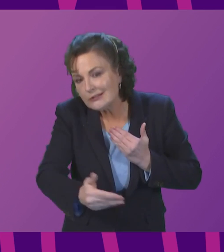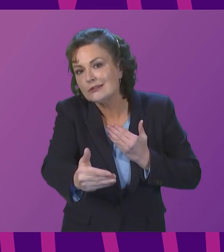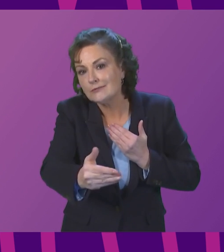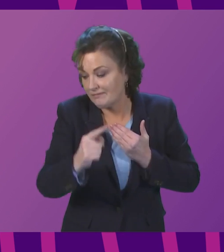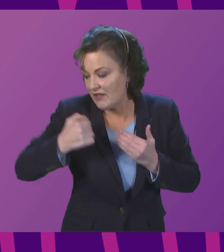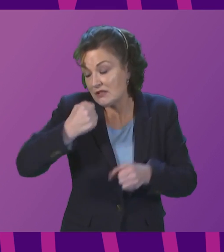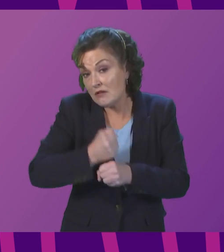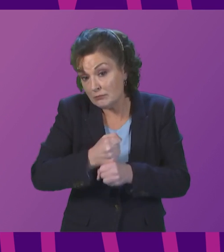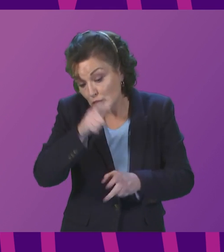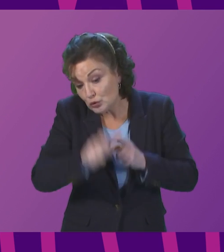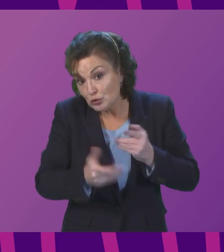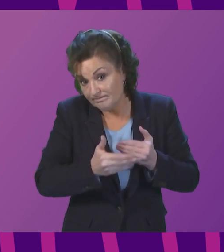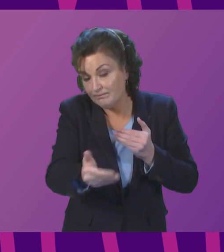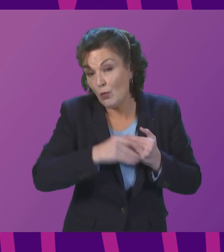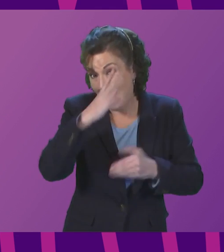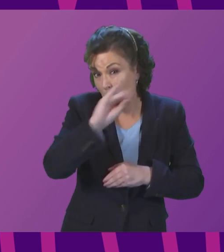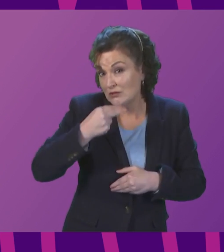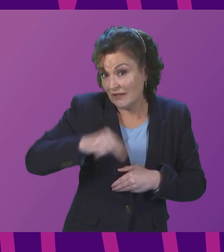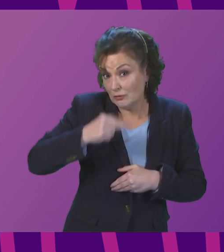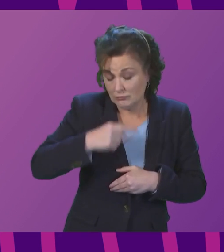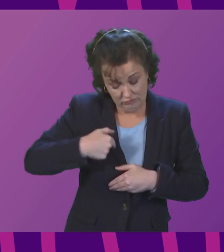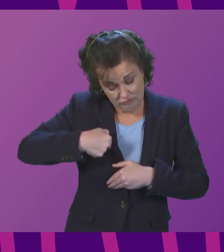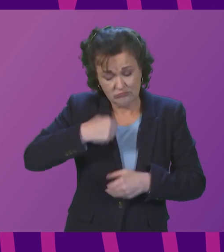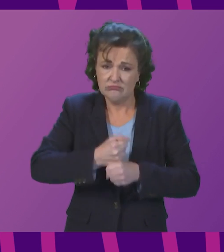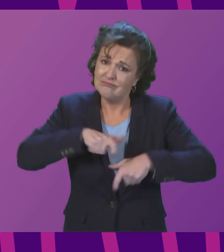and we will continue to do everything that we can to help.